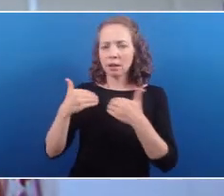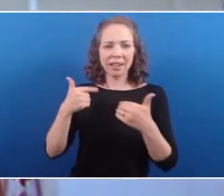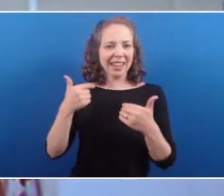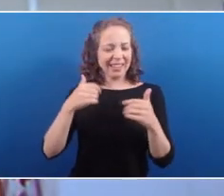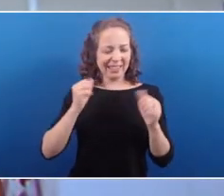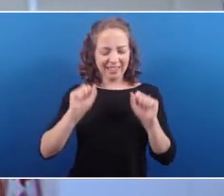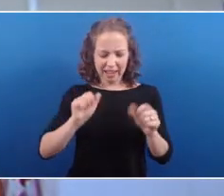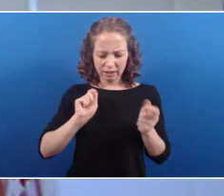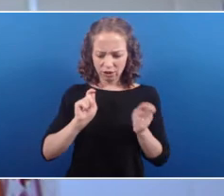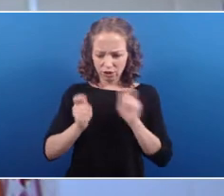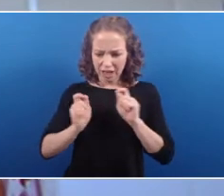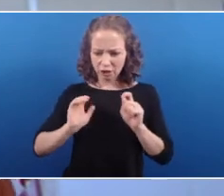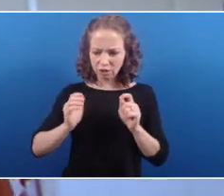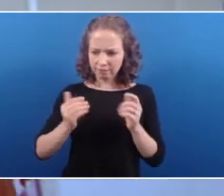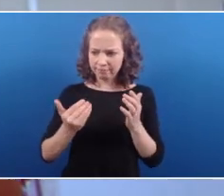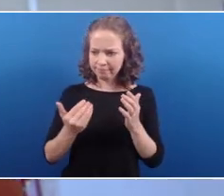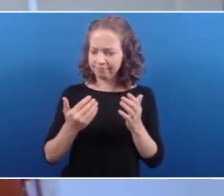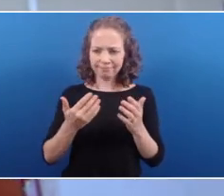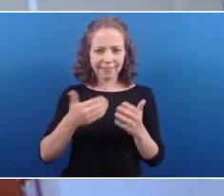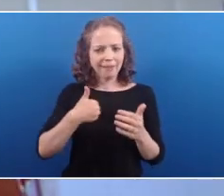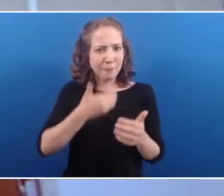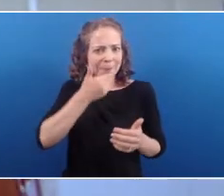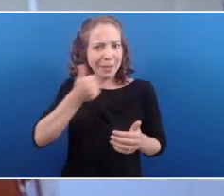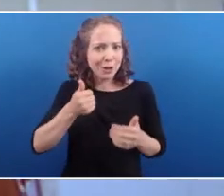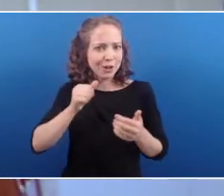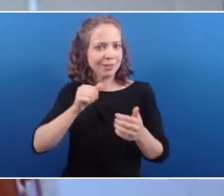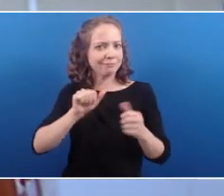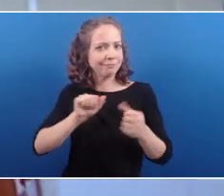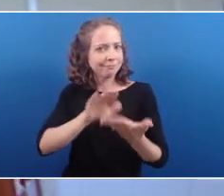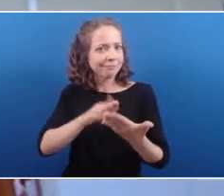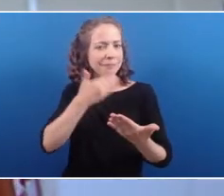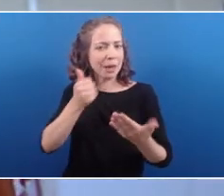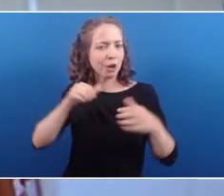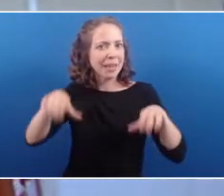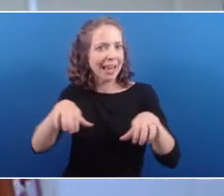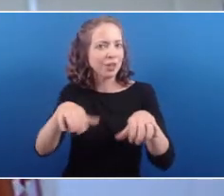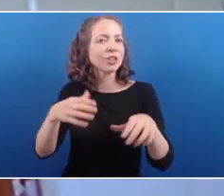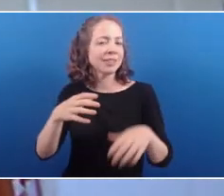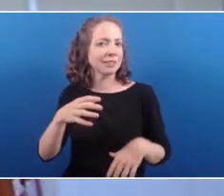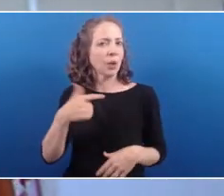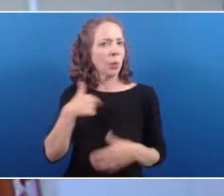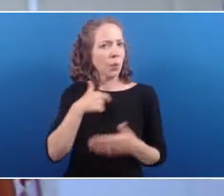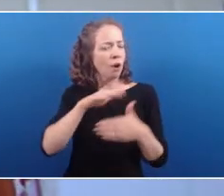And so, actually a team that works with Hector frequently from the UK have put together